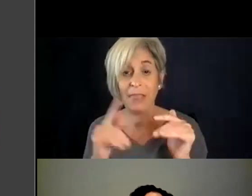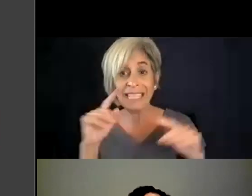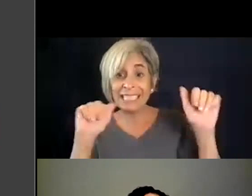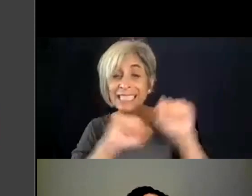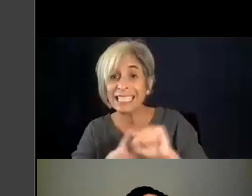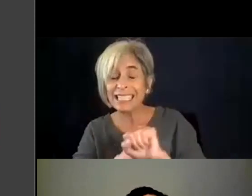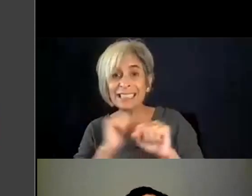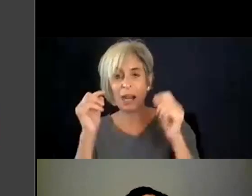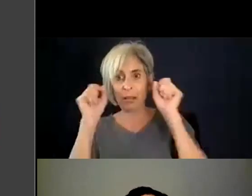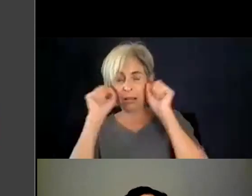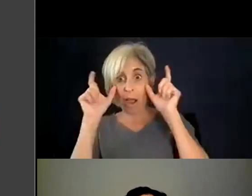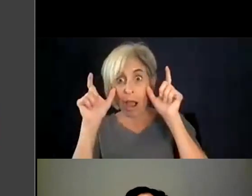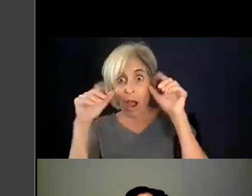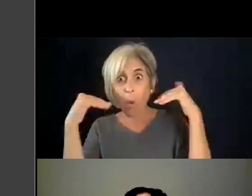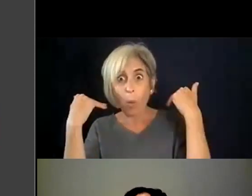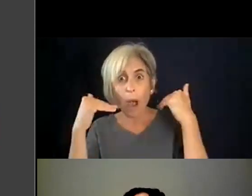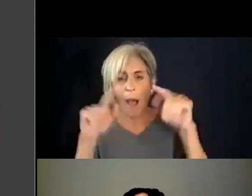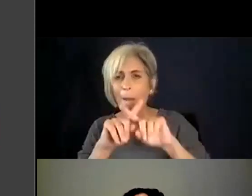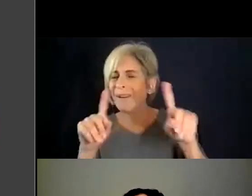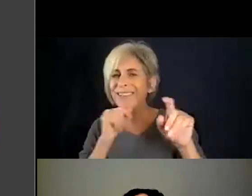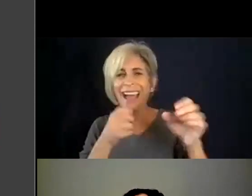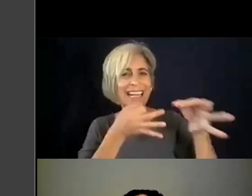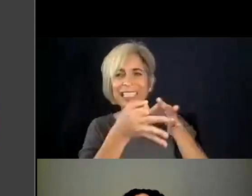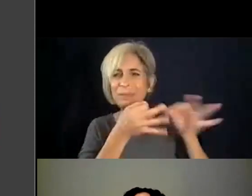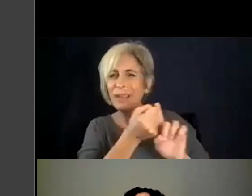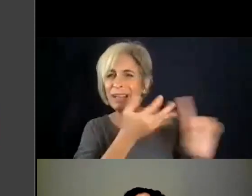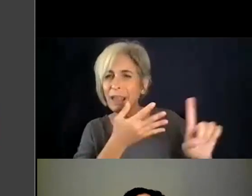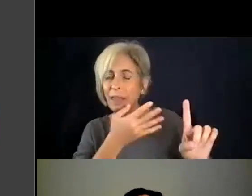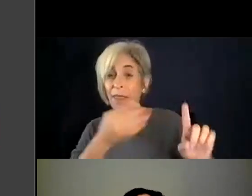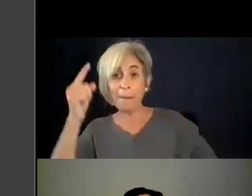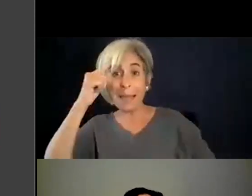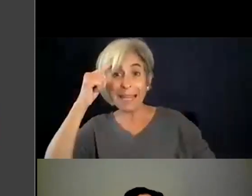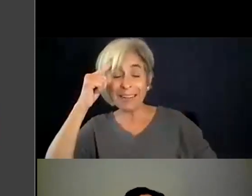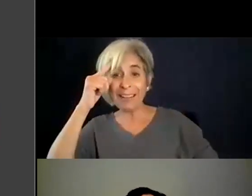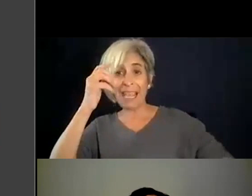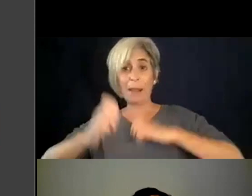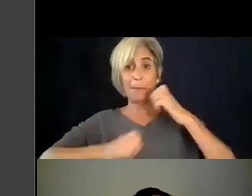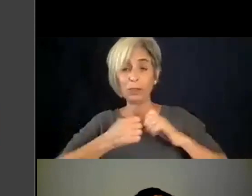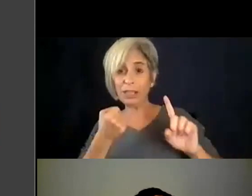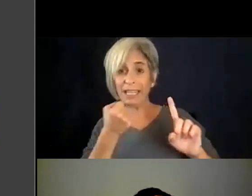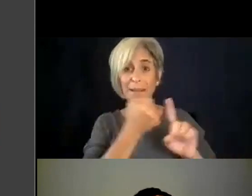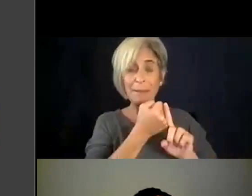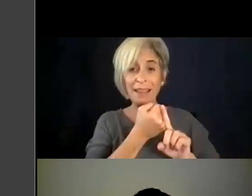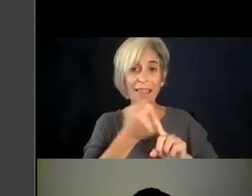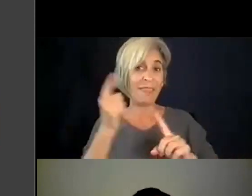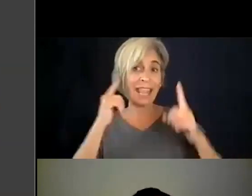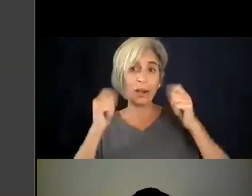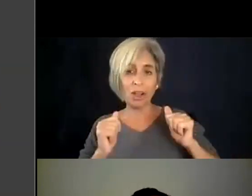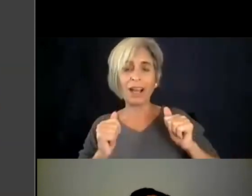they don't begin to explain the mental and emotional impact that hearing loss has on many members of our community.